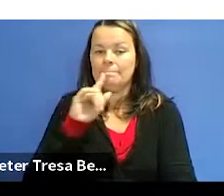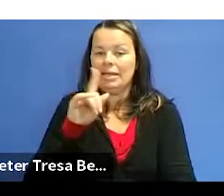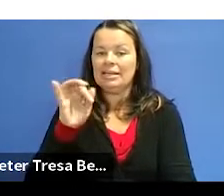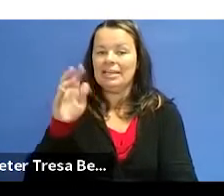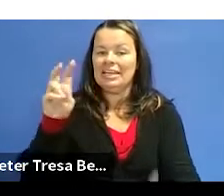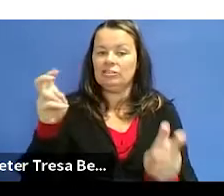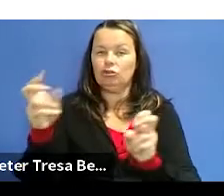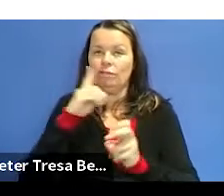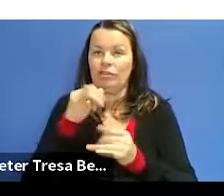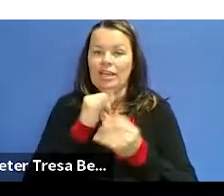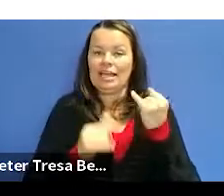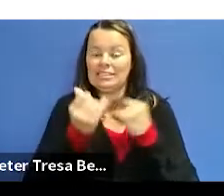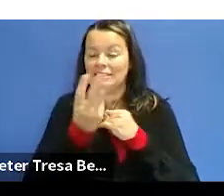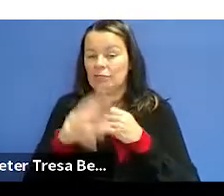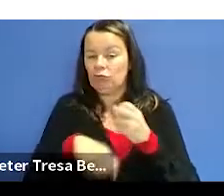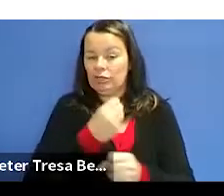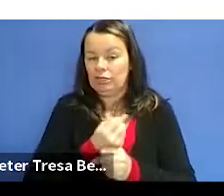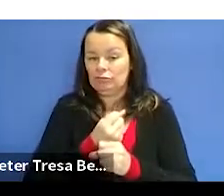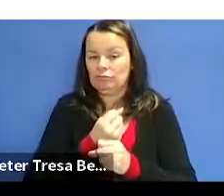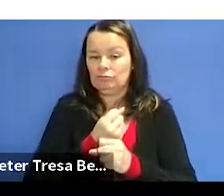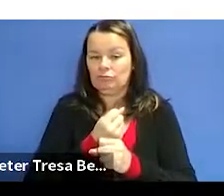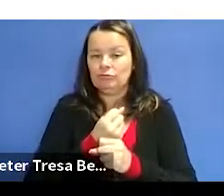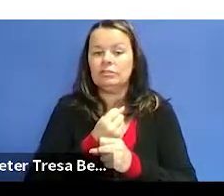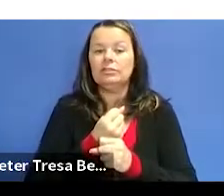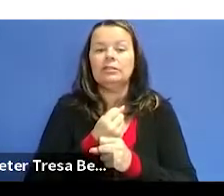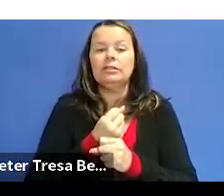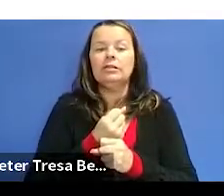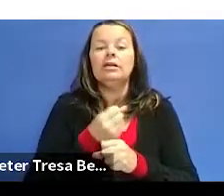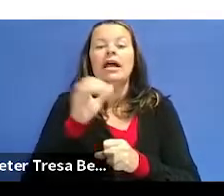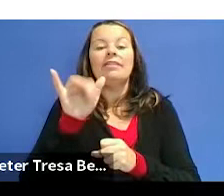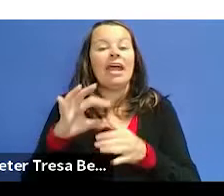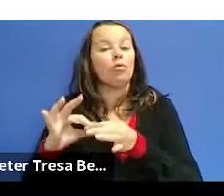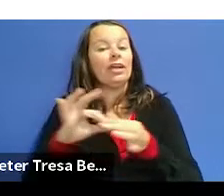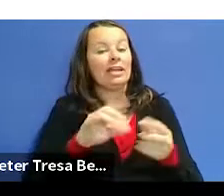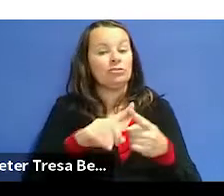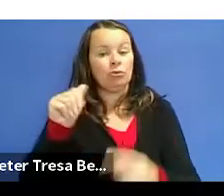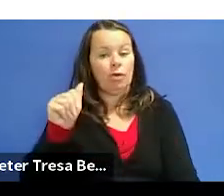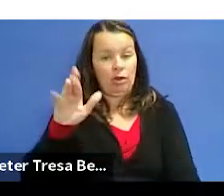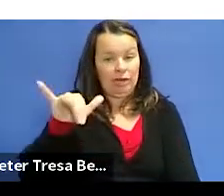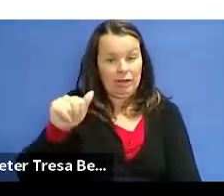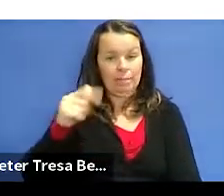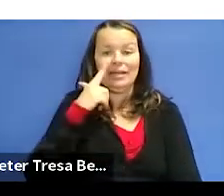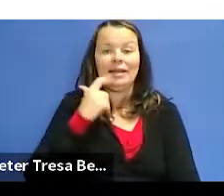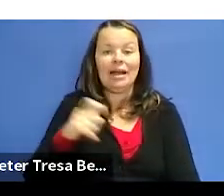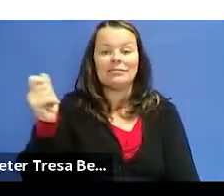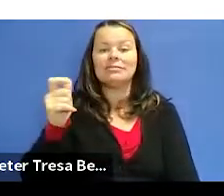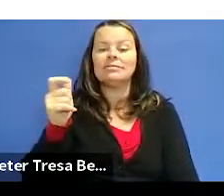That relates to ARIA, because understanding semantic HTML will really help a developer understand how to better use ARIA.